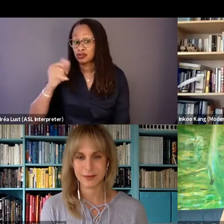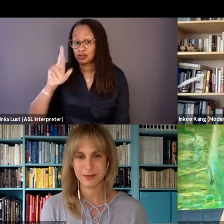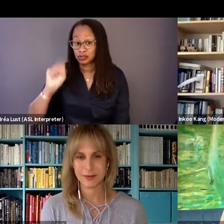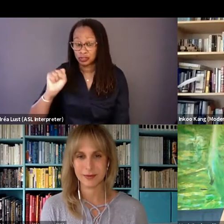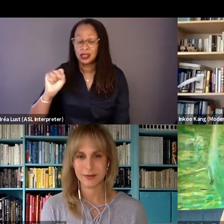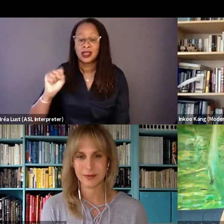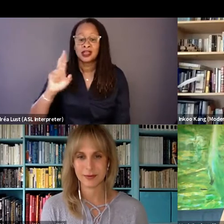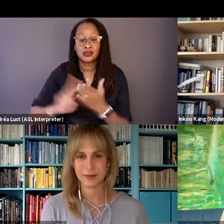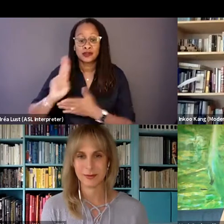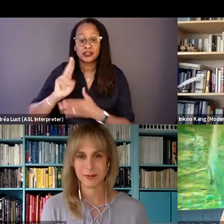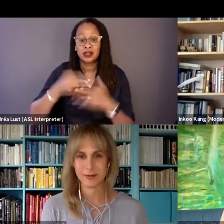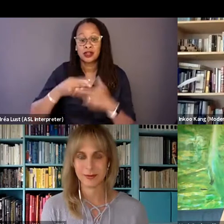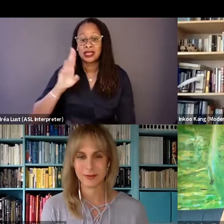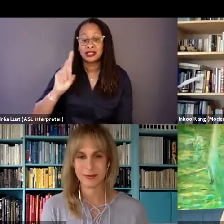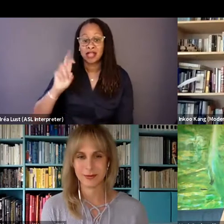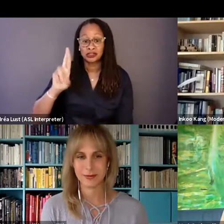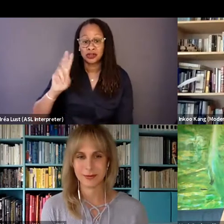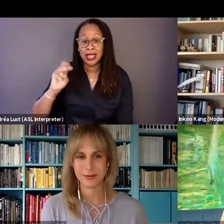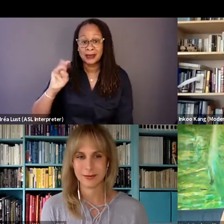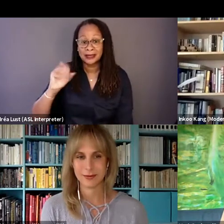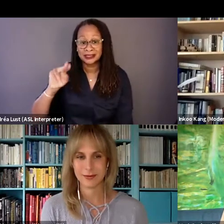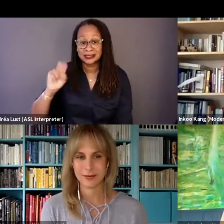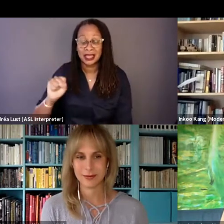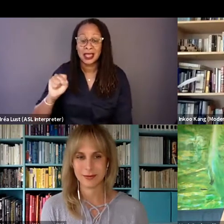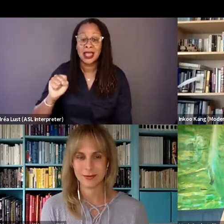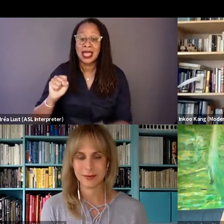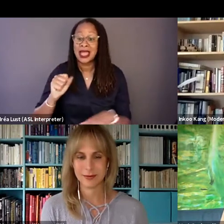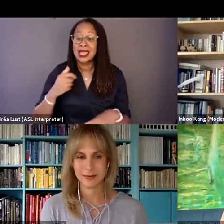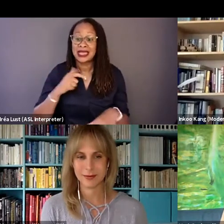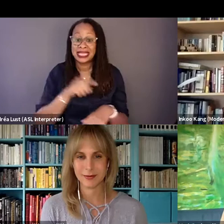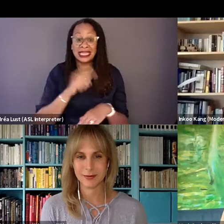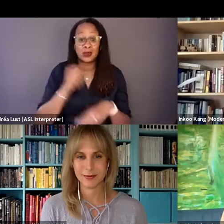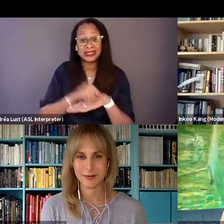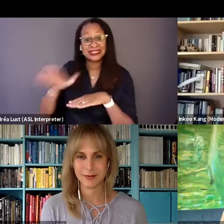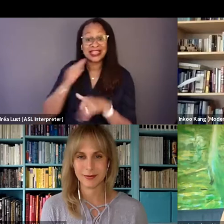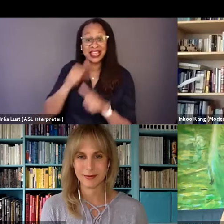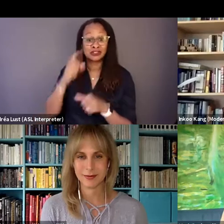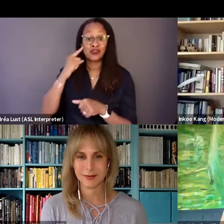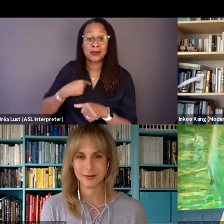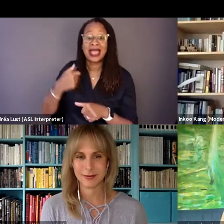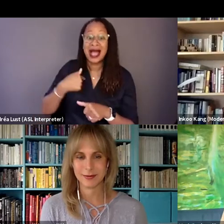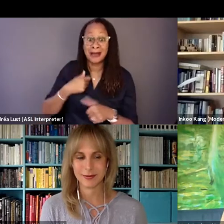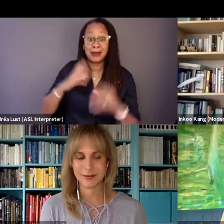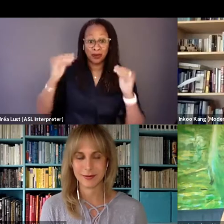And he often would send letters on my behalf saying, "I'm a professor at Rutgers, will you talk to me?"